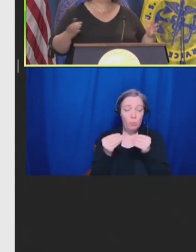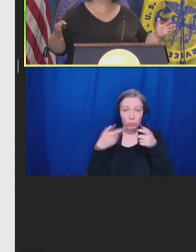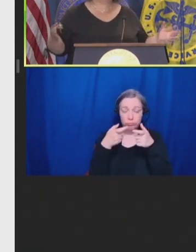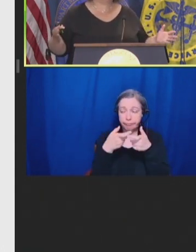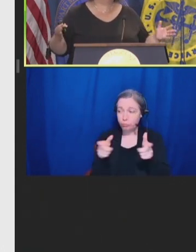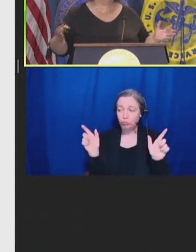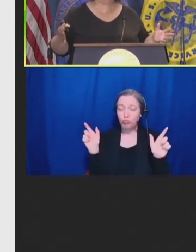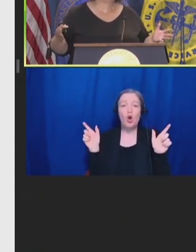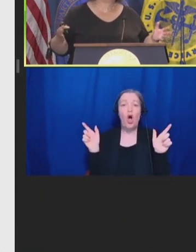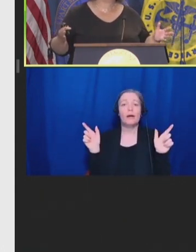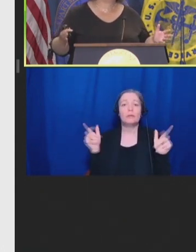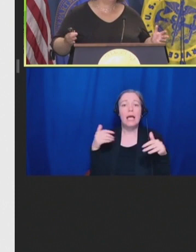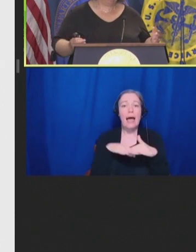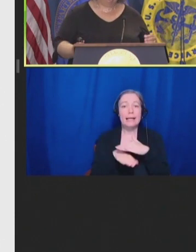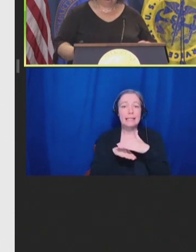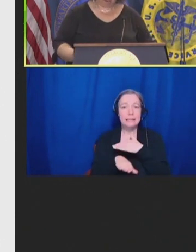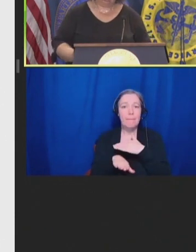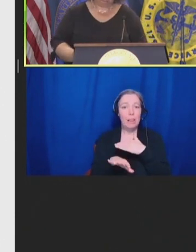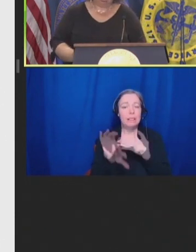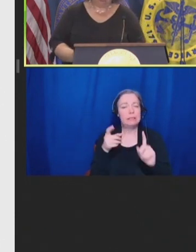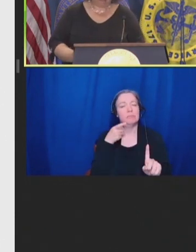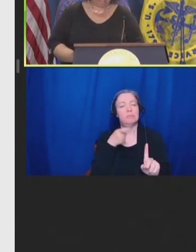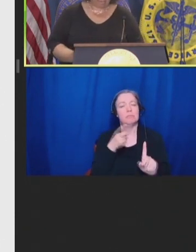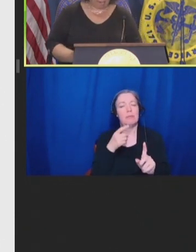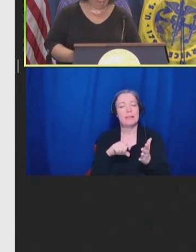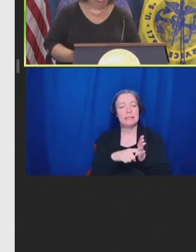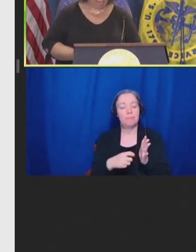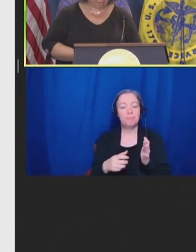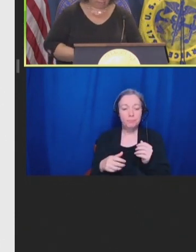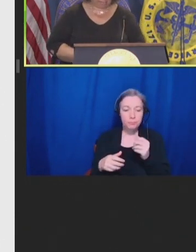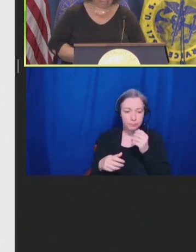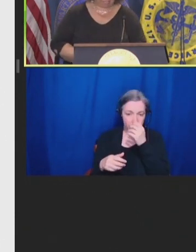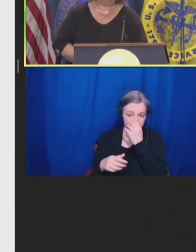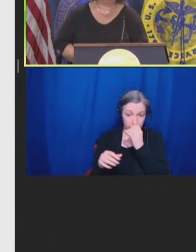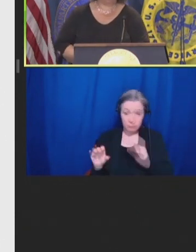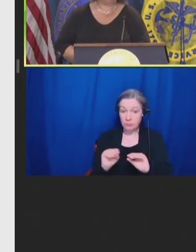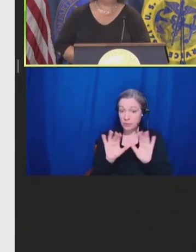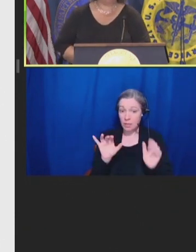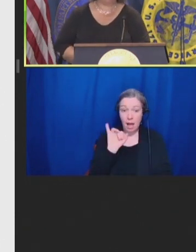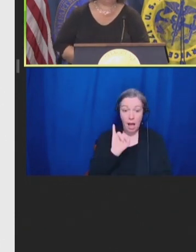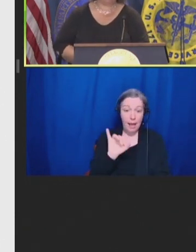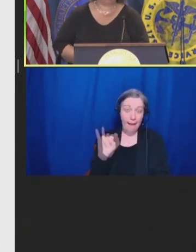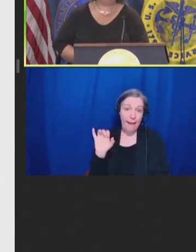access. Obviously, IIS was an essential tool during the pandemic. And we need